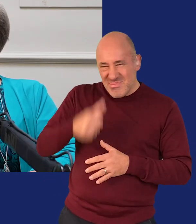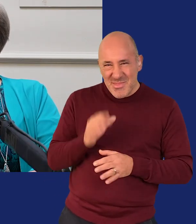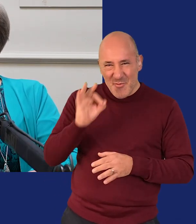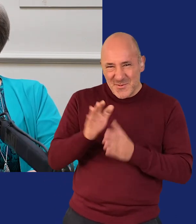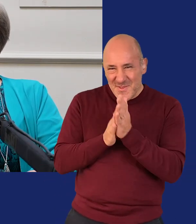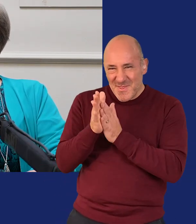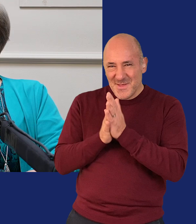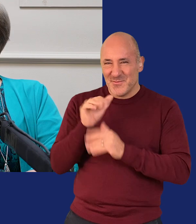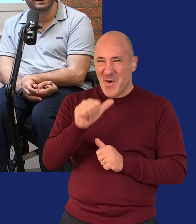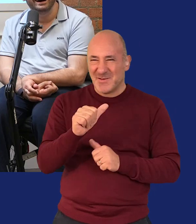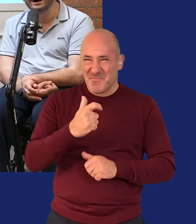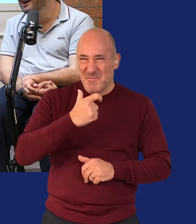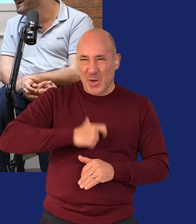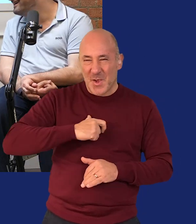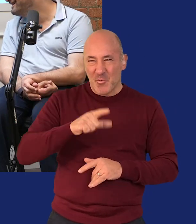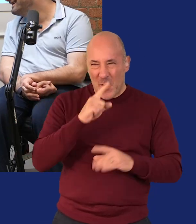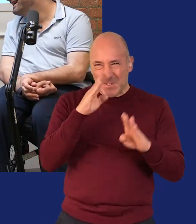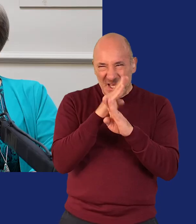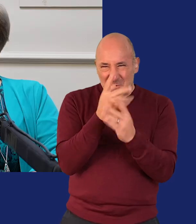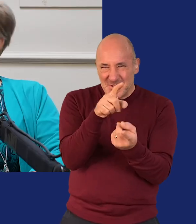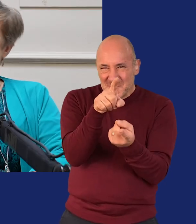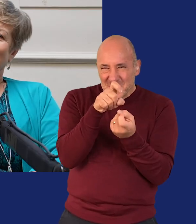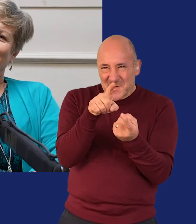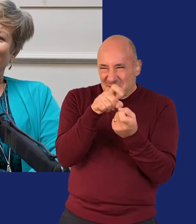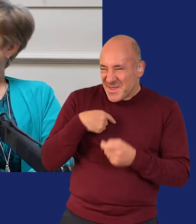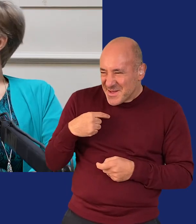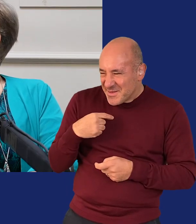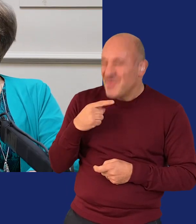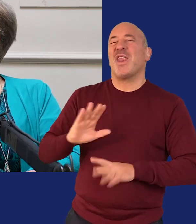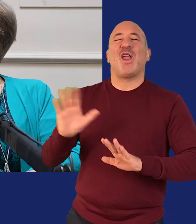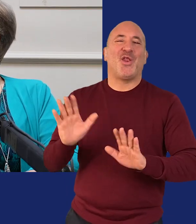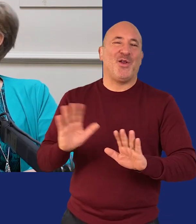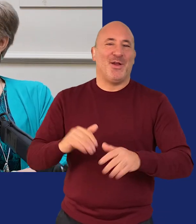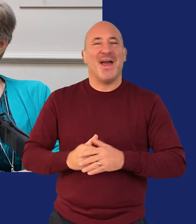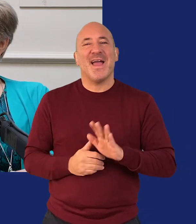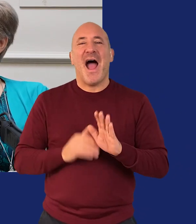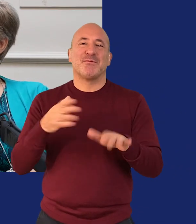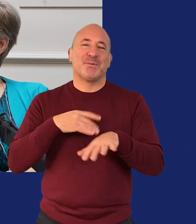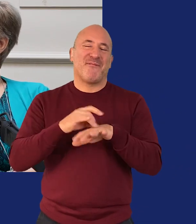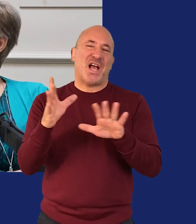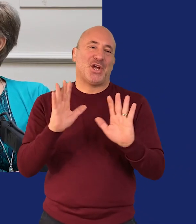Get your darkest secrets out. But then we thought, no, no. Yeah, we, that, that professional gaze came over again. Yeah.